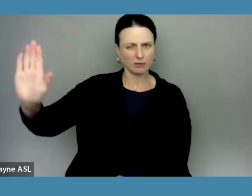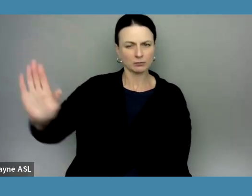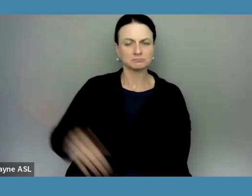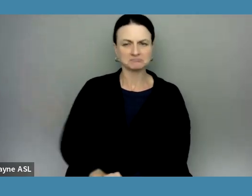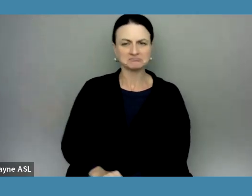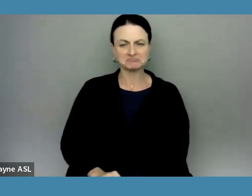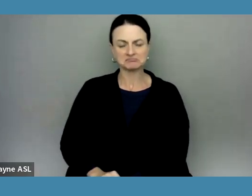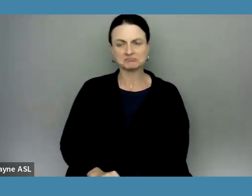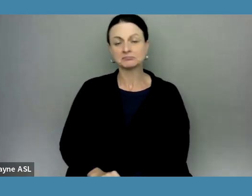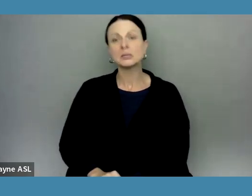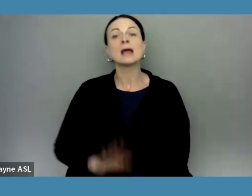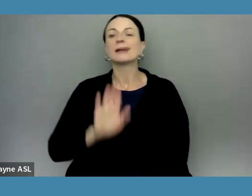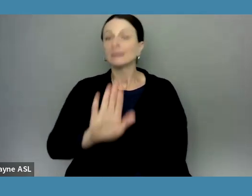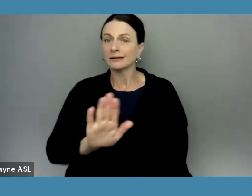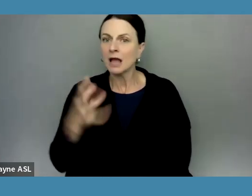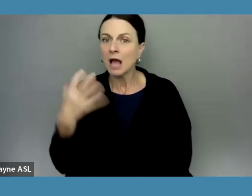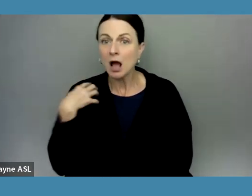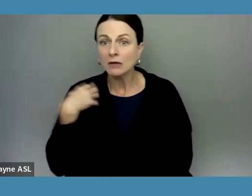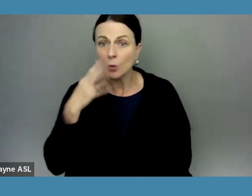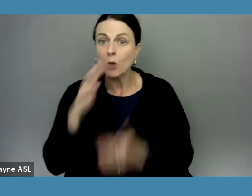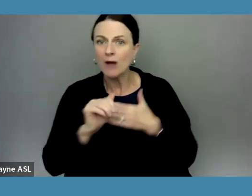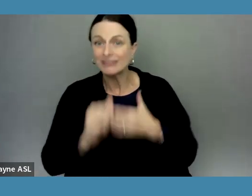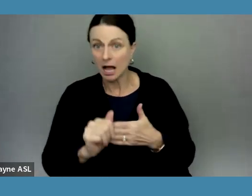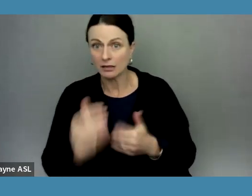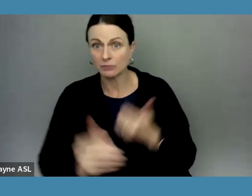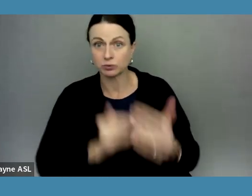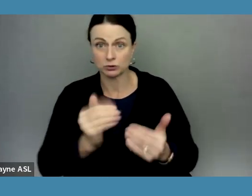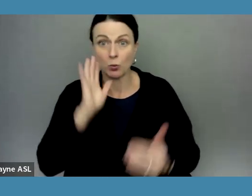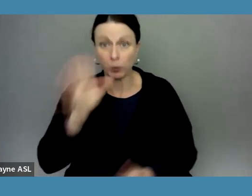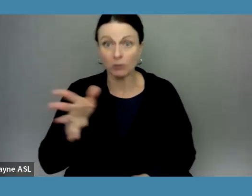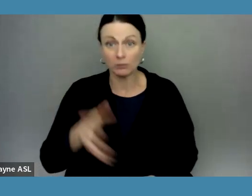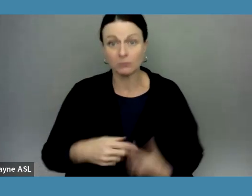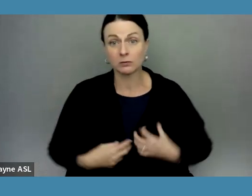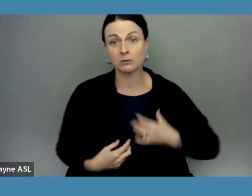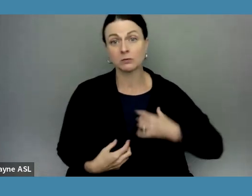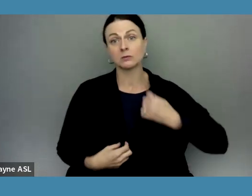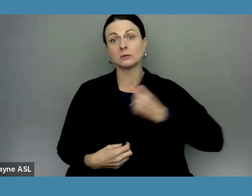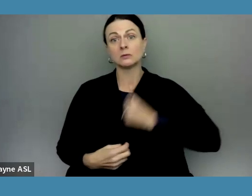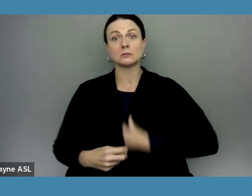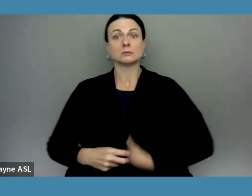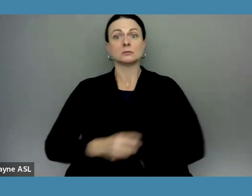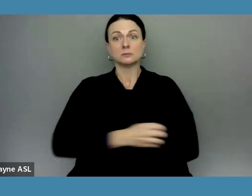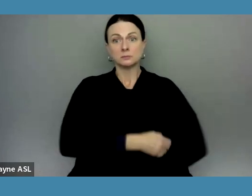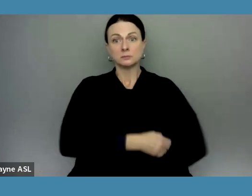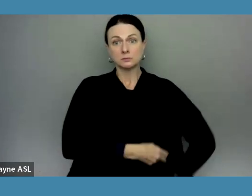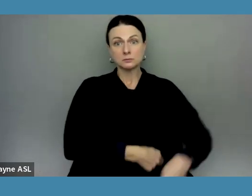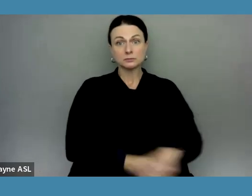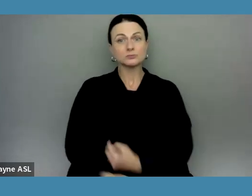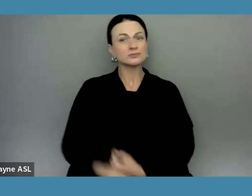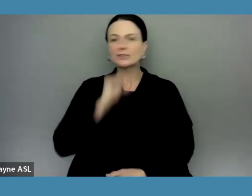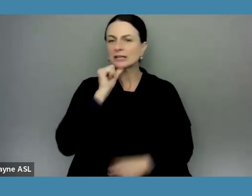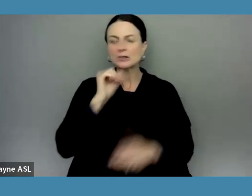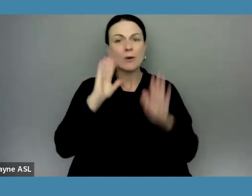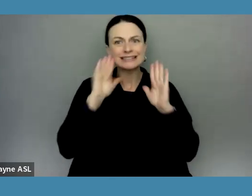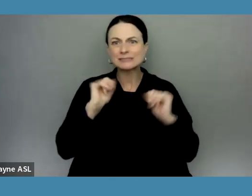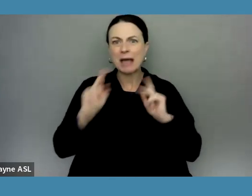the hearing officer will guide the process. So you know, they don't expect people that aren't represented by attorneys